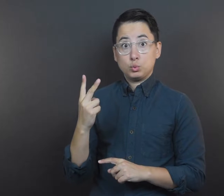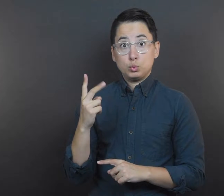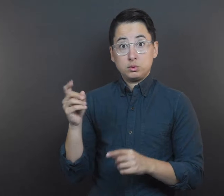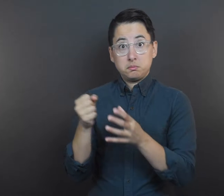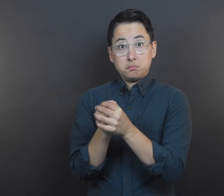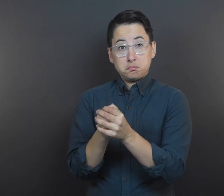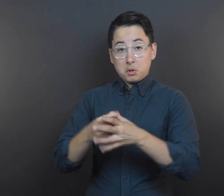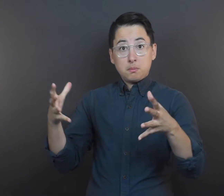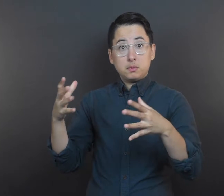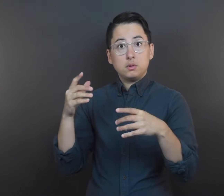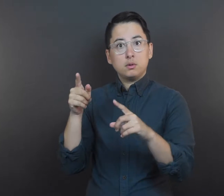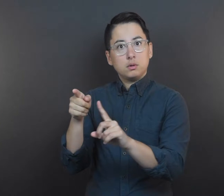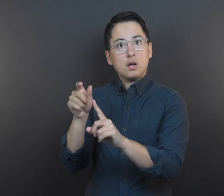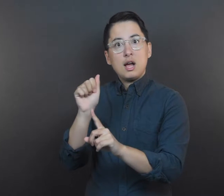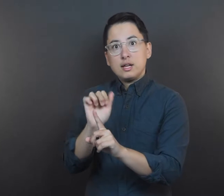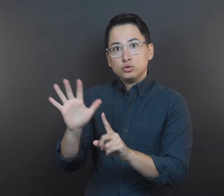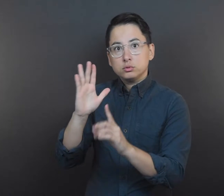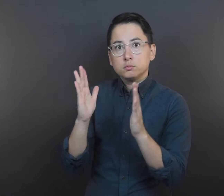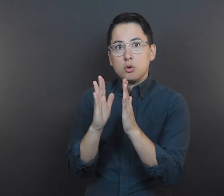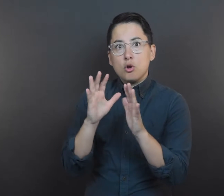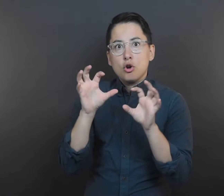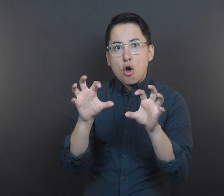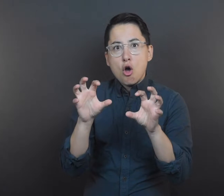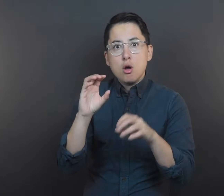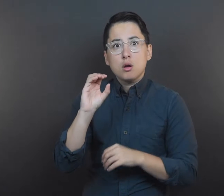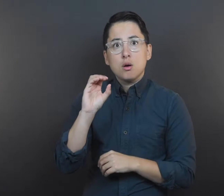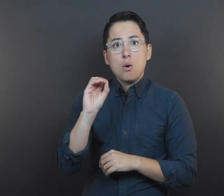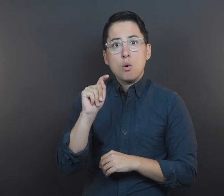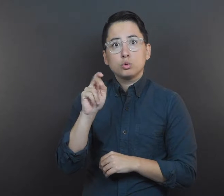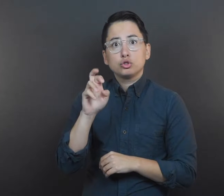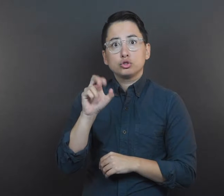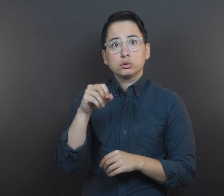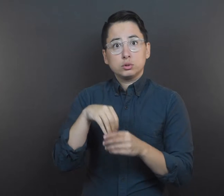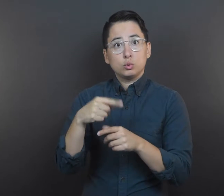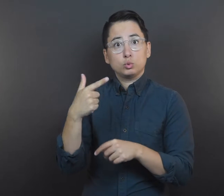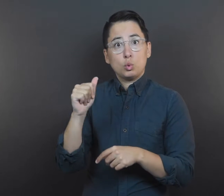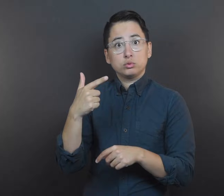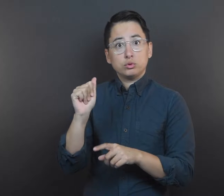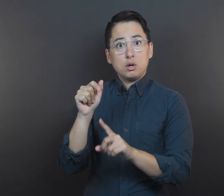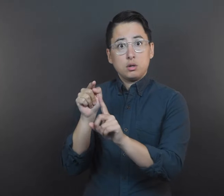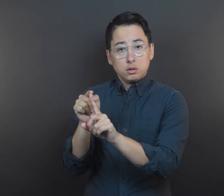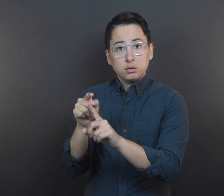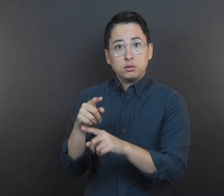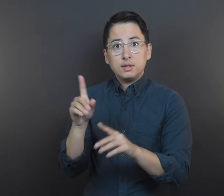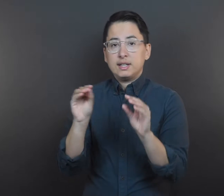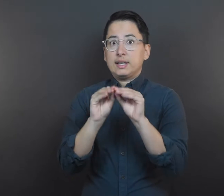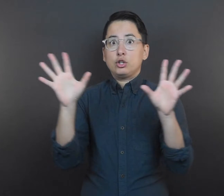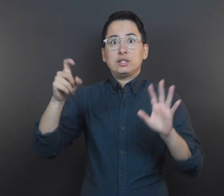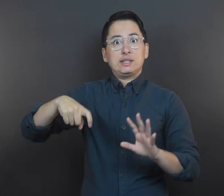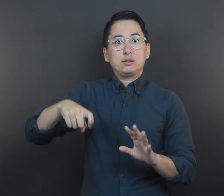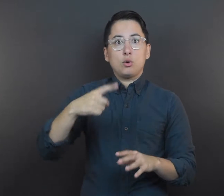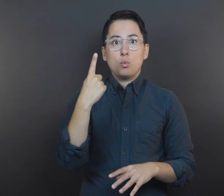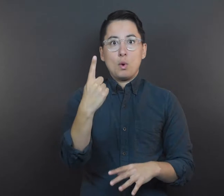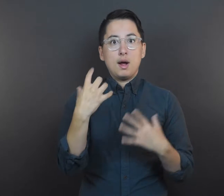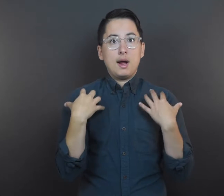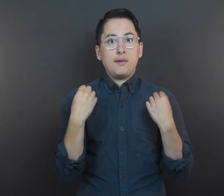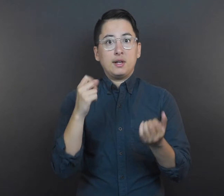When SARS-CoV-2 broke out among Asian small-clawed otters at Georgia Aquarium in Atlanta, it